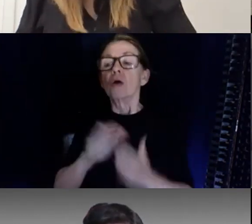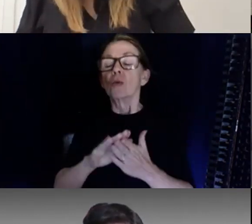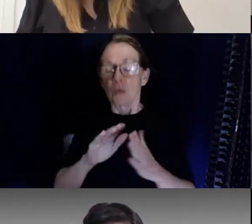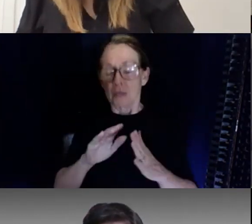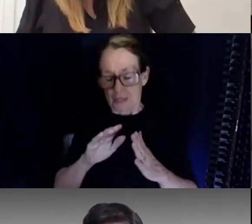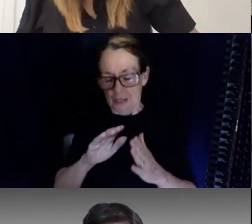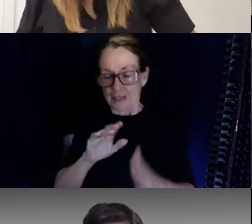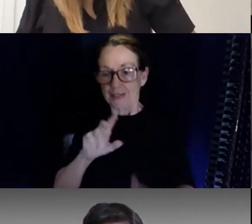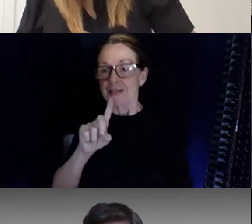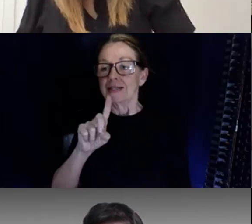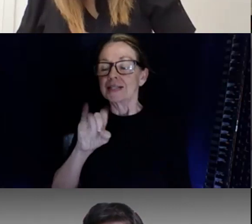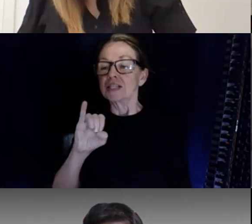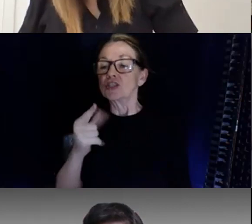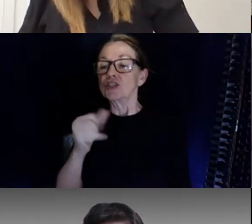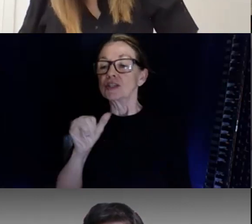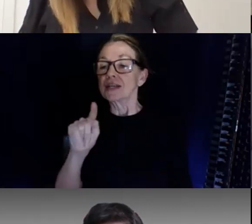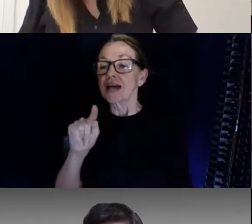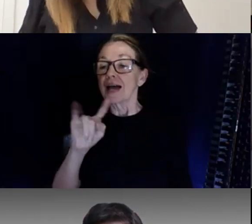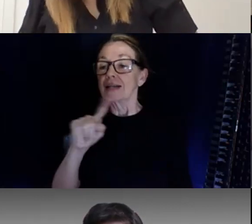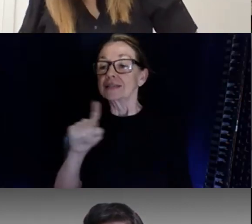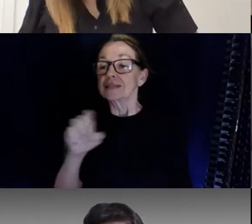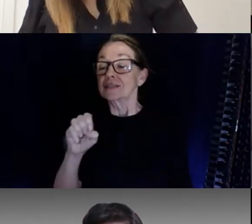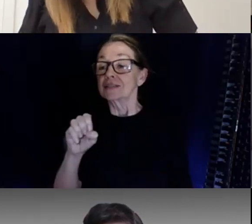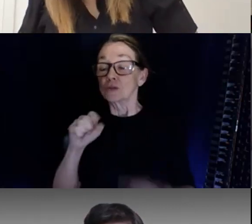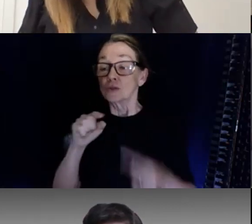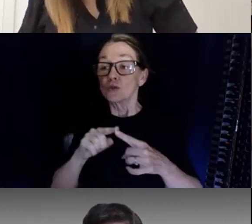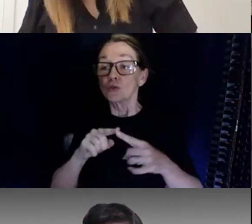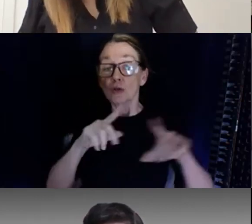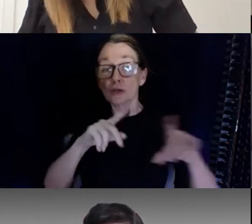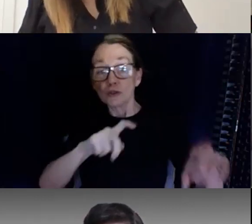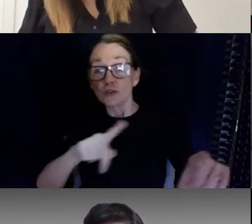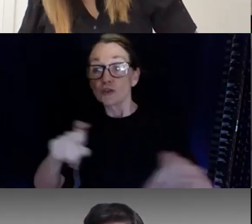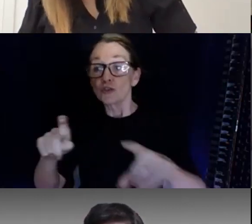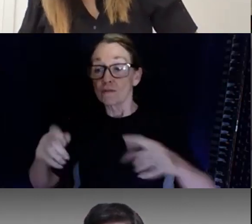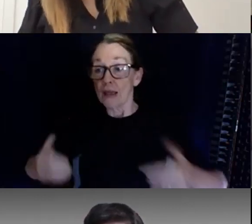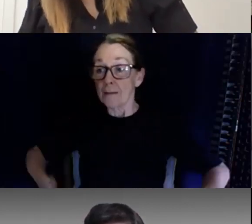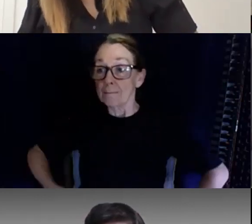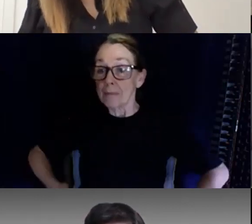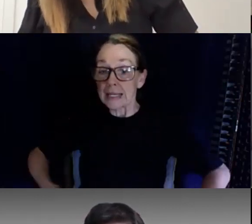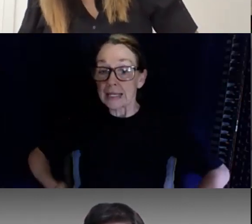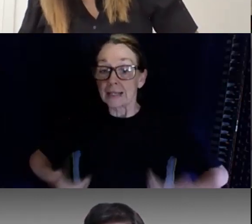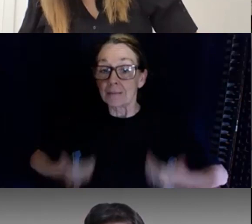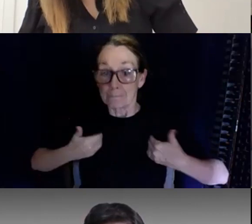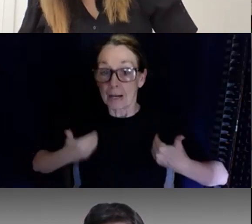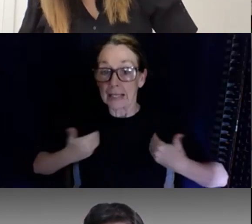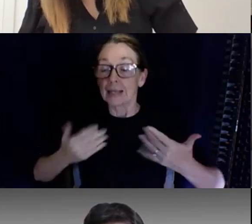BUT WE HAVE ADOPTED IT, AND WE'RE GOING TO MAKE IT VERY SPECIFIC FOR RHODE ISLAND. WE DIGITIZED IT ON TO SURVEY MONKEY.